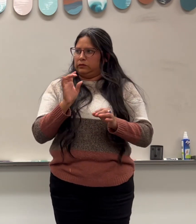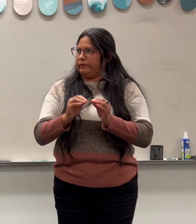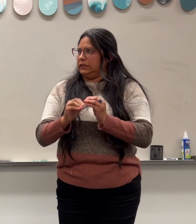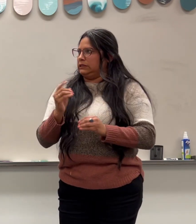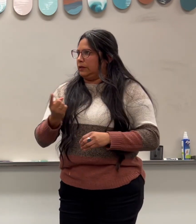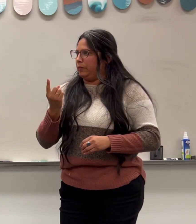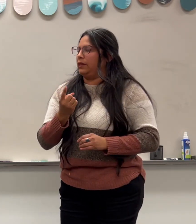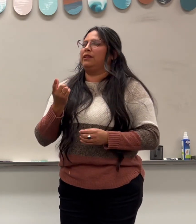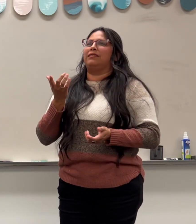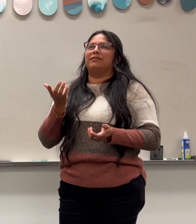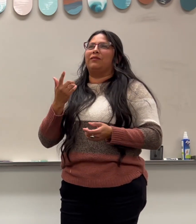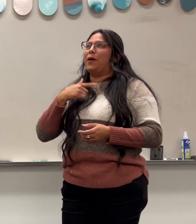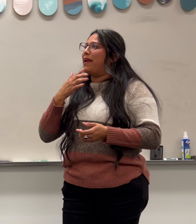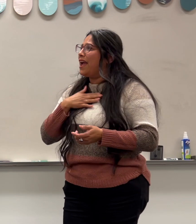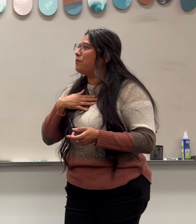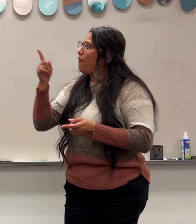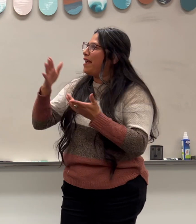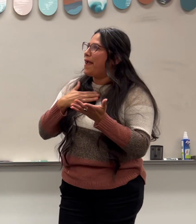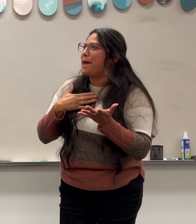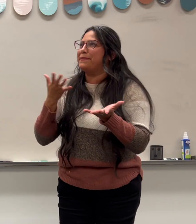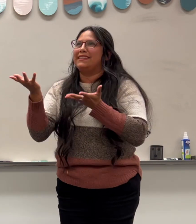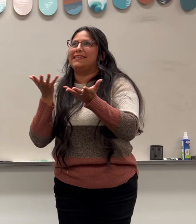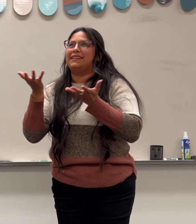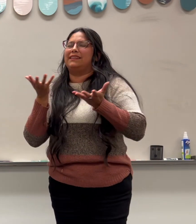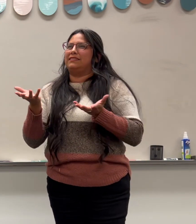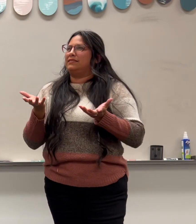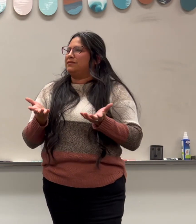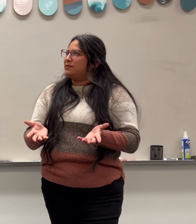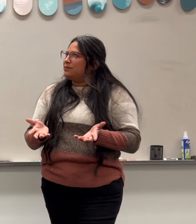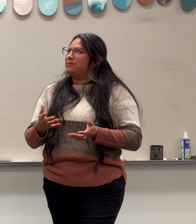emotion and or that feeling whether it be that someone's happy or that they need to